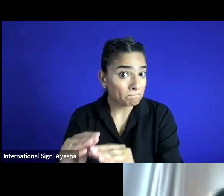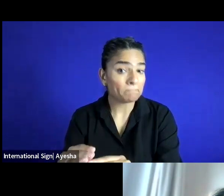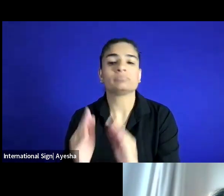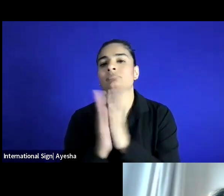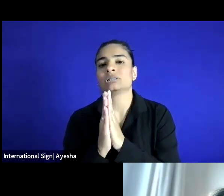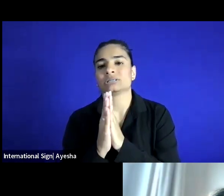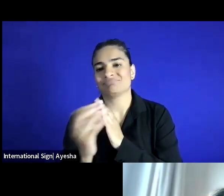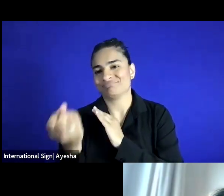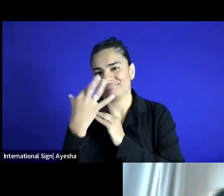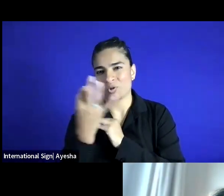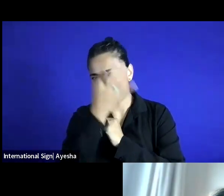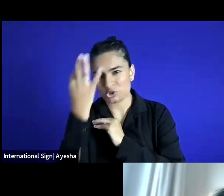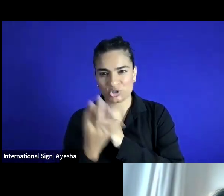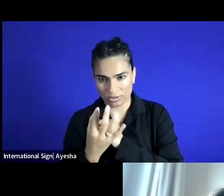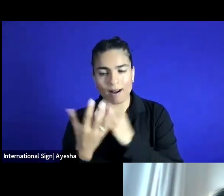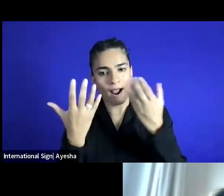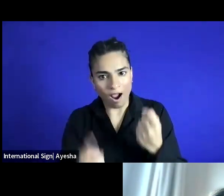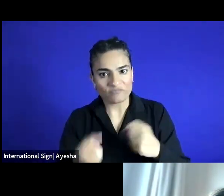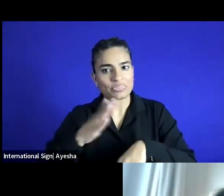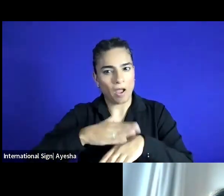please do you know, ping us on social media as well.